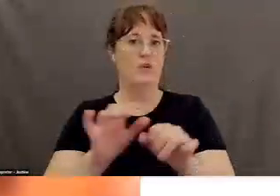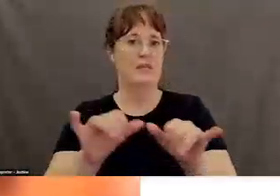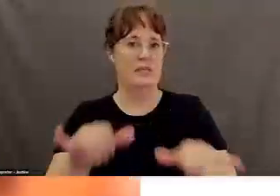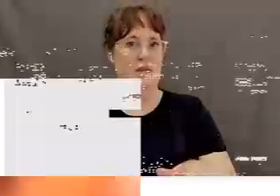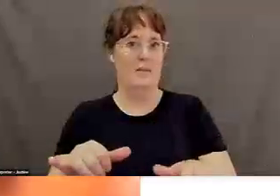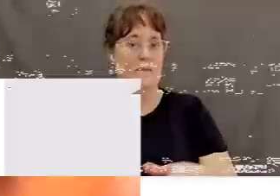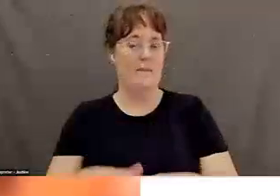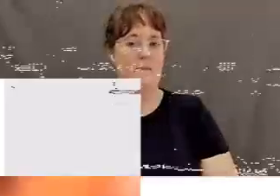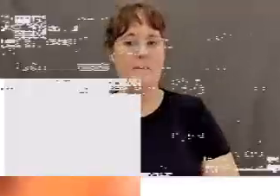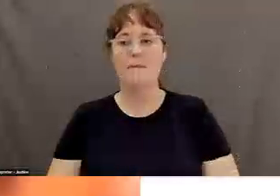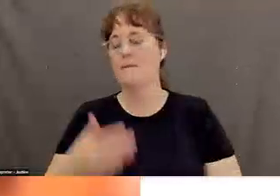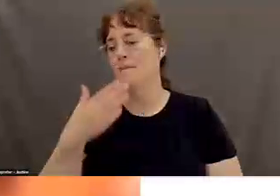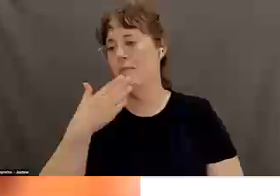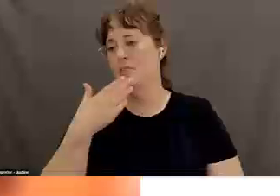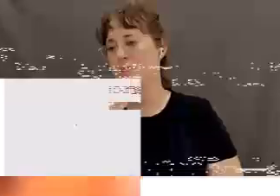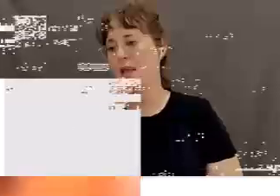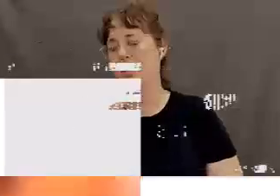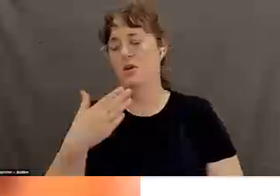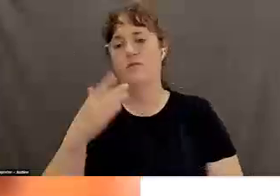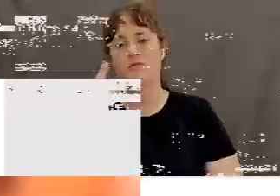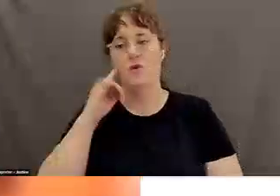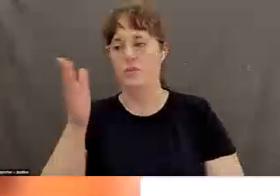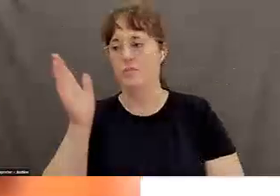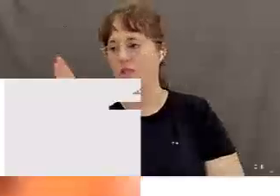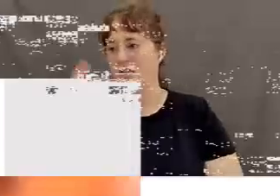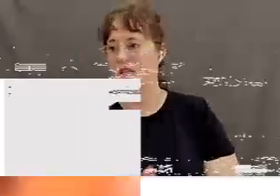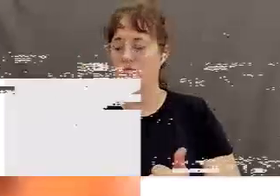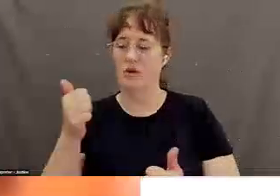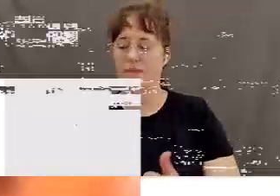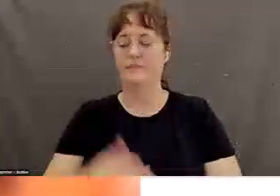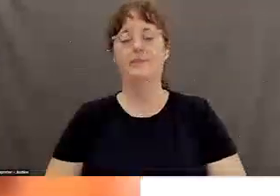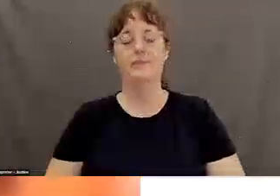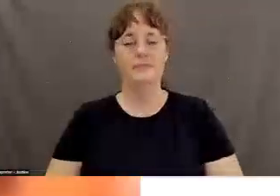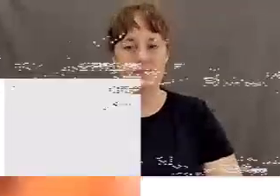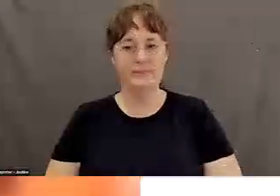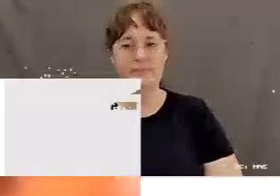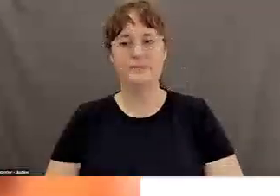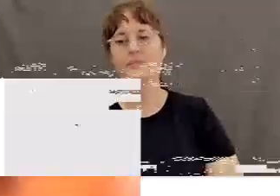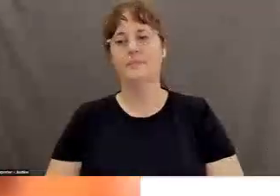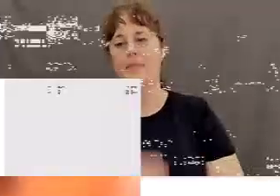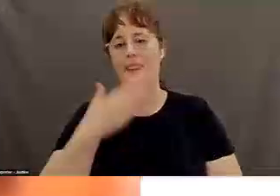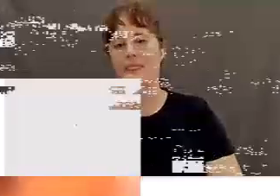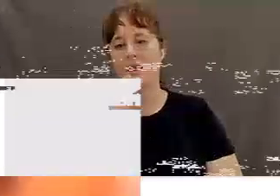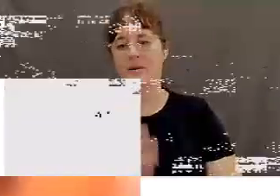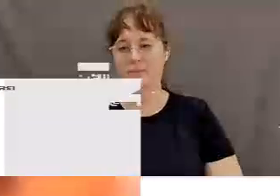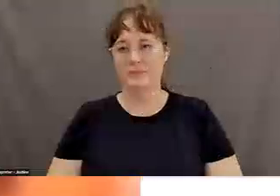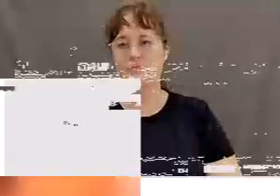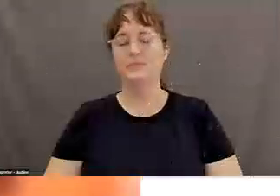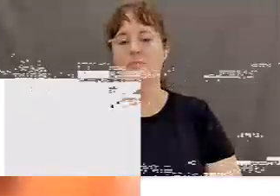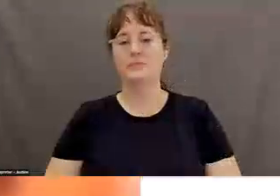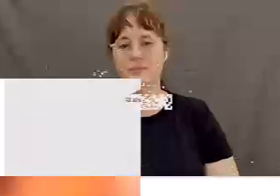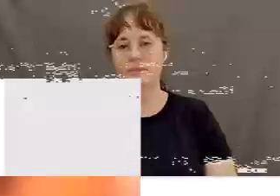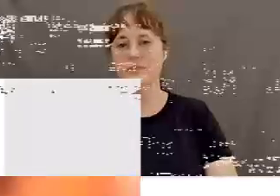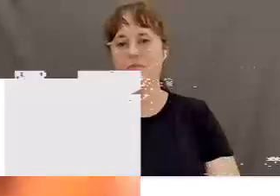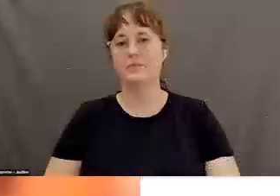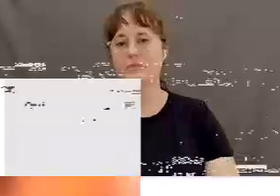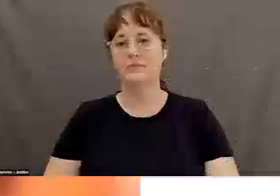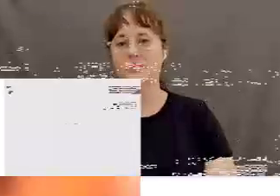Cassie Franklin: Thank you, great, great presentation, appreciate it. Boardroom: Thank you. Boardroom: Board Member Wilson.